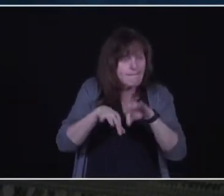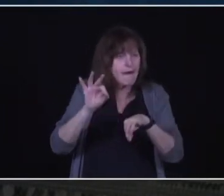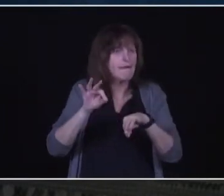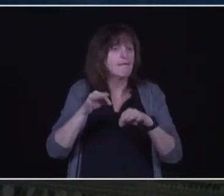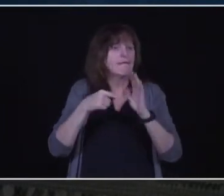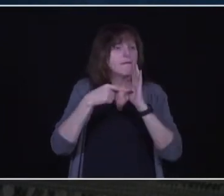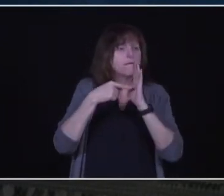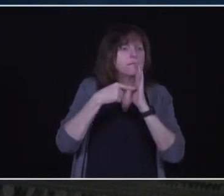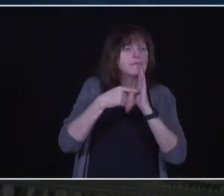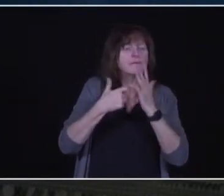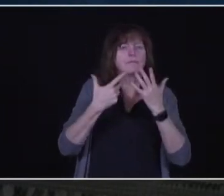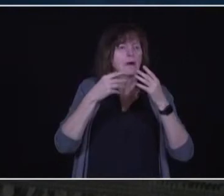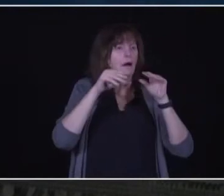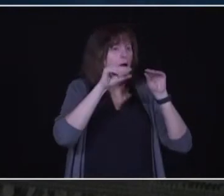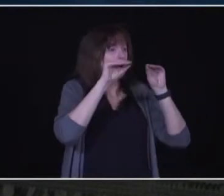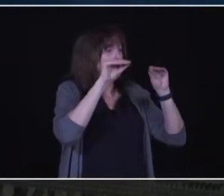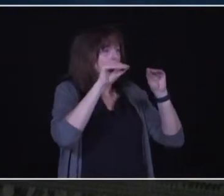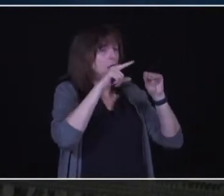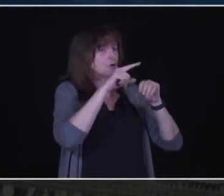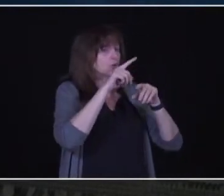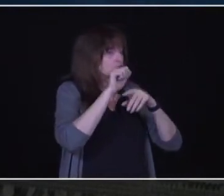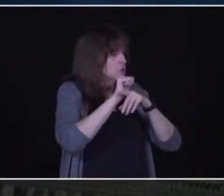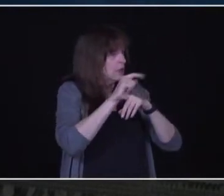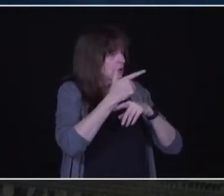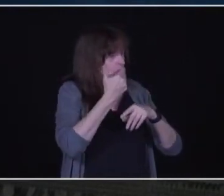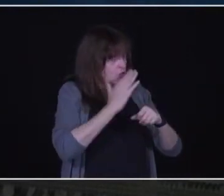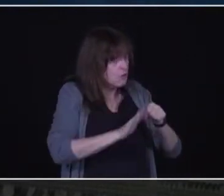educators sufficiently? Do police officers have the accurate information